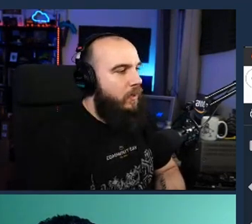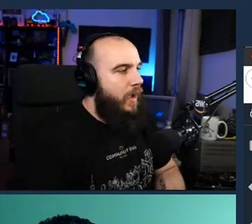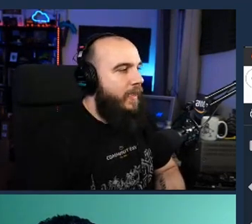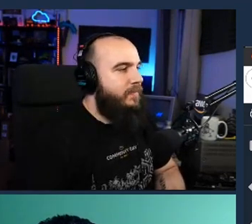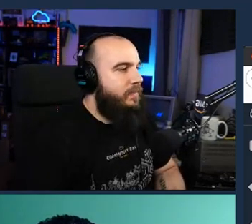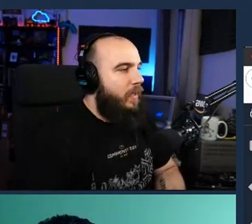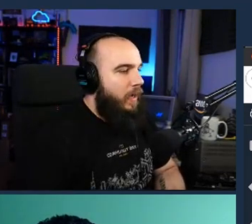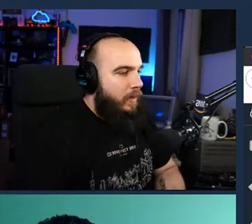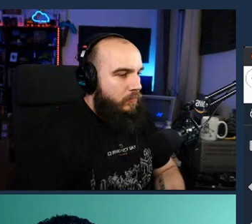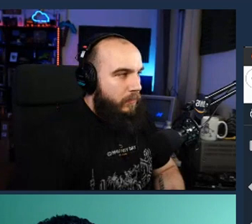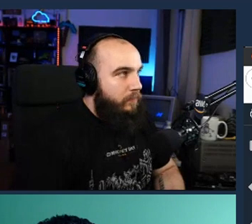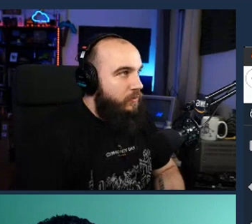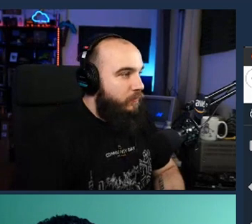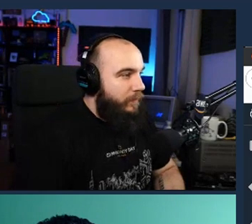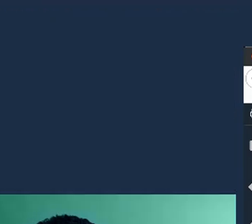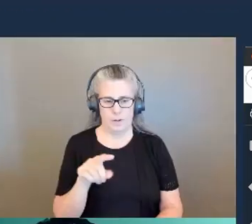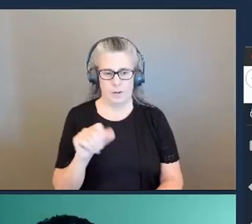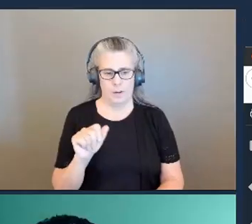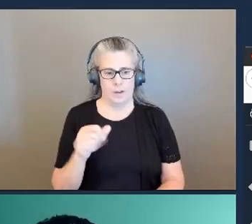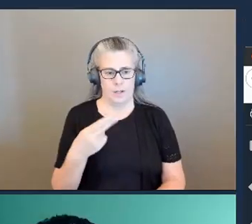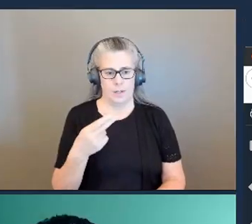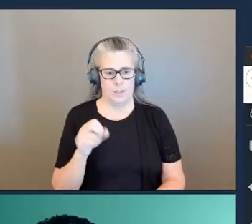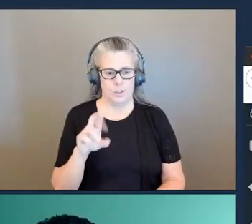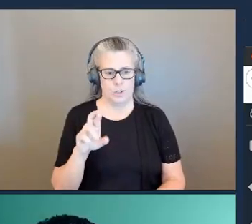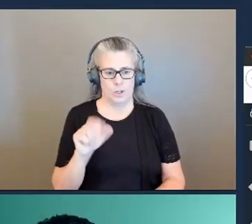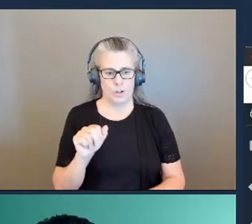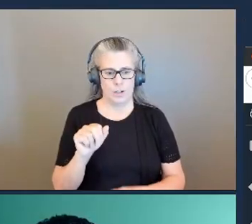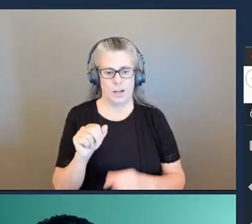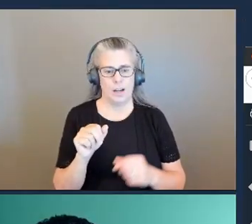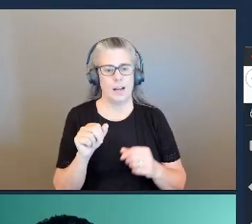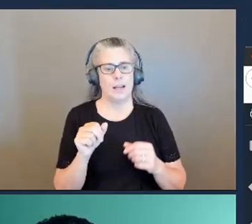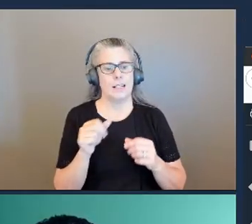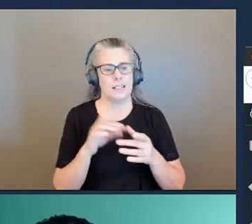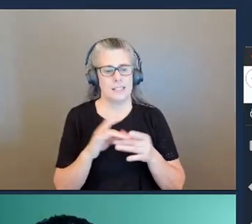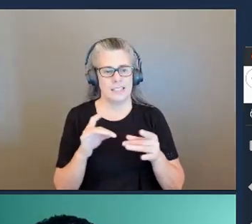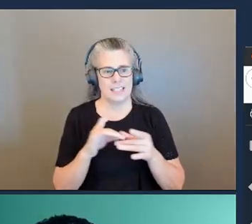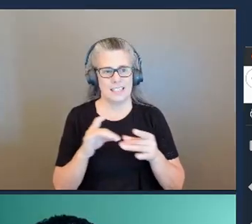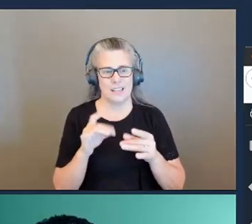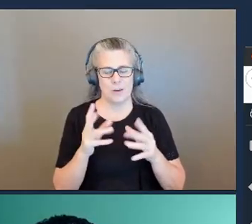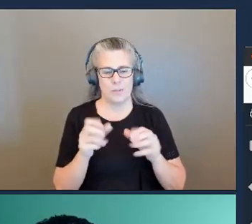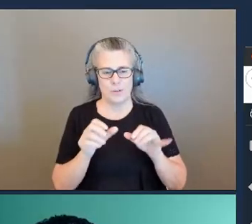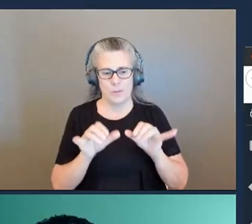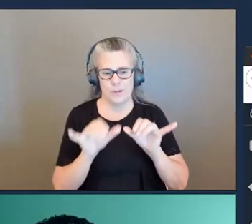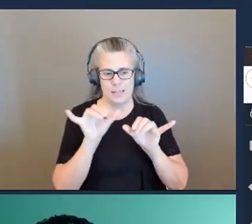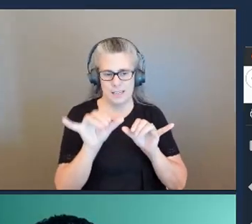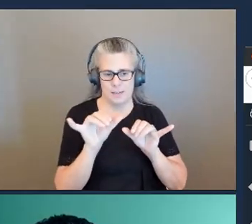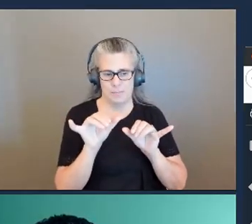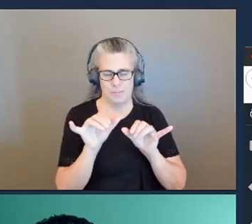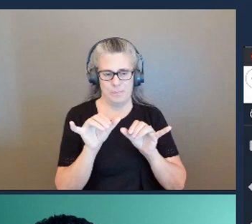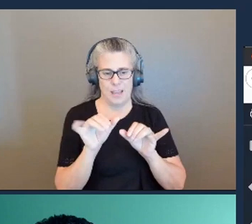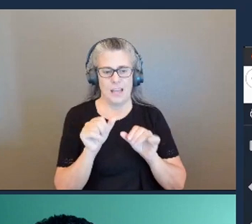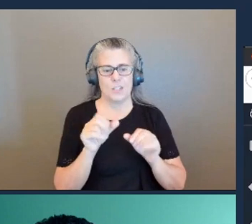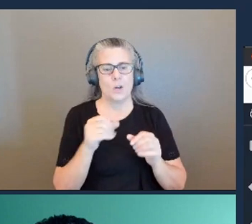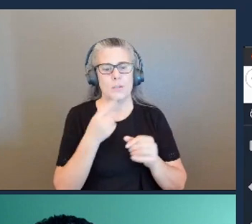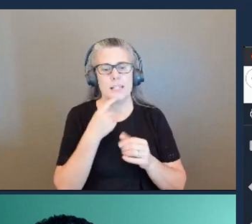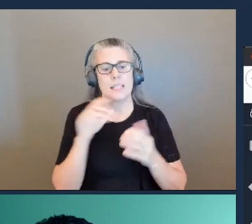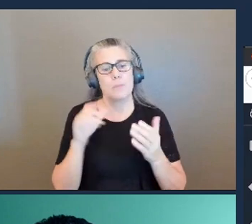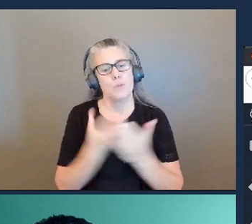Zahra asks, hopefully I can just move myself underneath, stack it up so we can see Anne, fairly new to SageMaker, curious about the following,